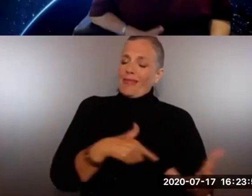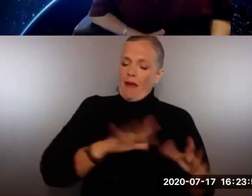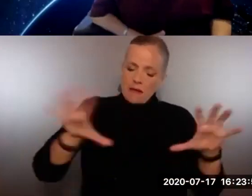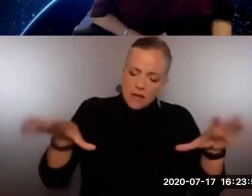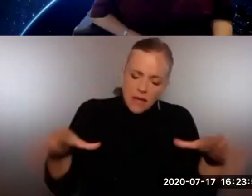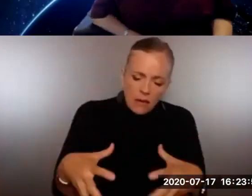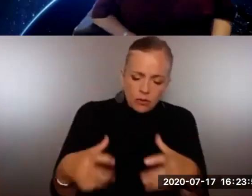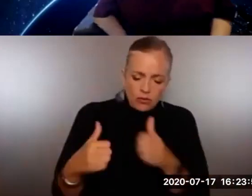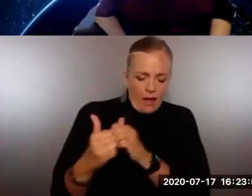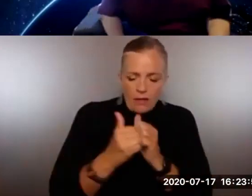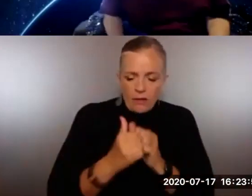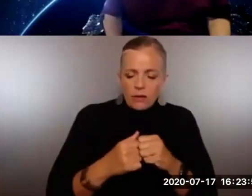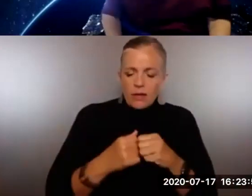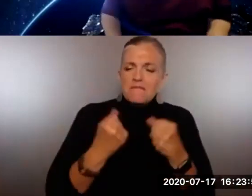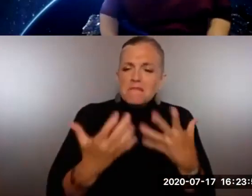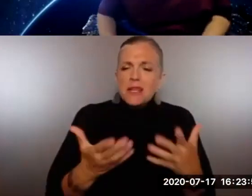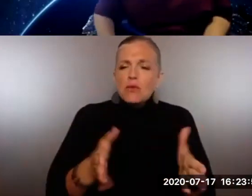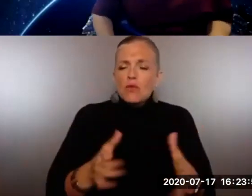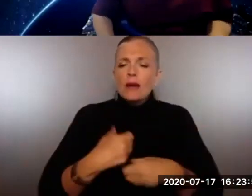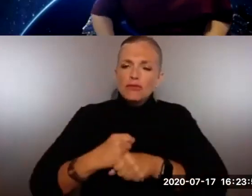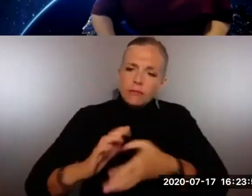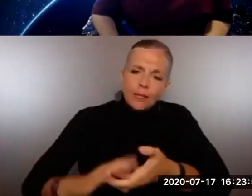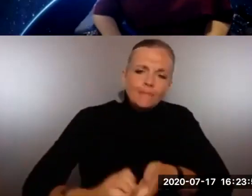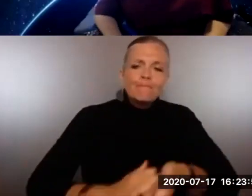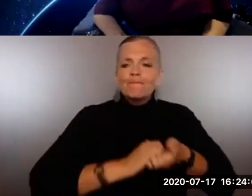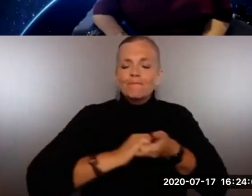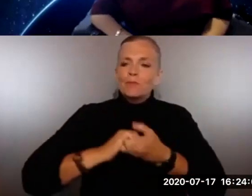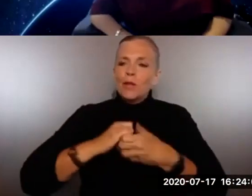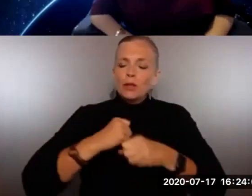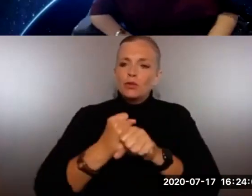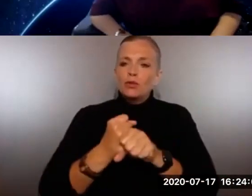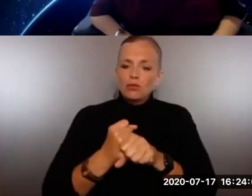their voices, but also to protect the rights of others.